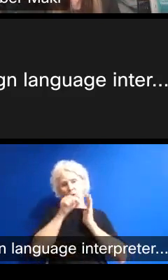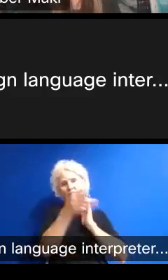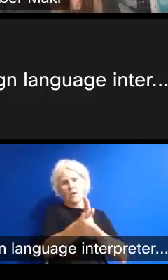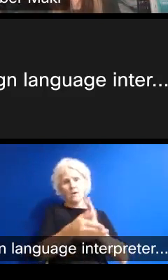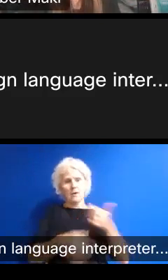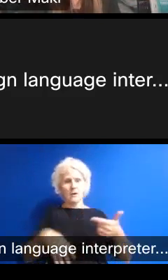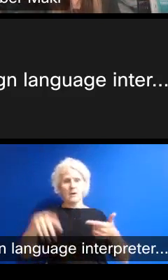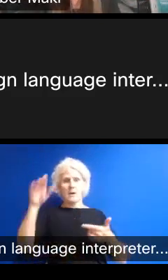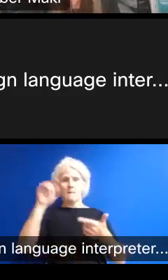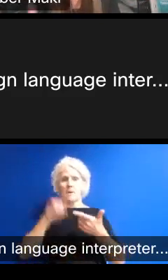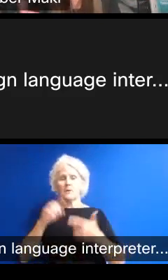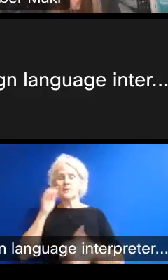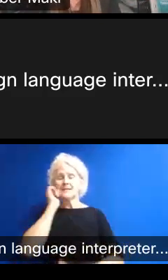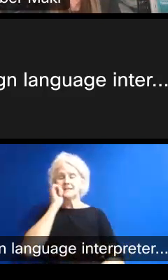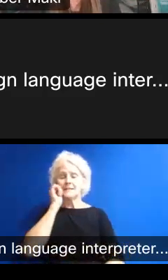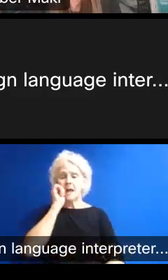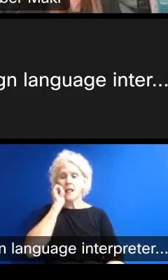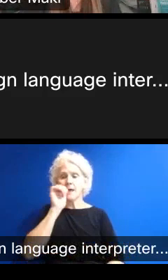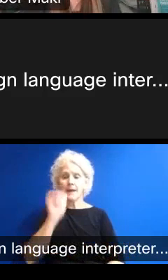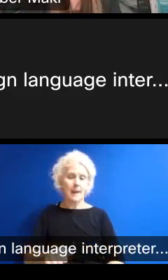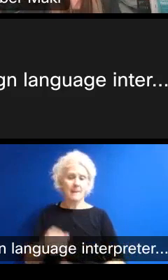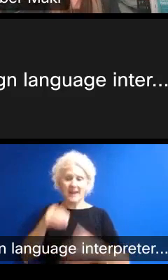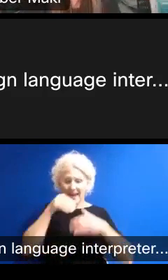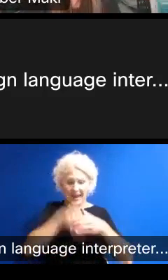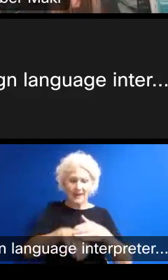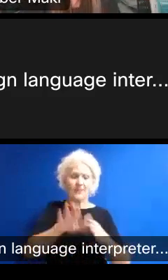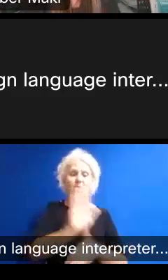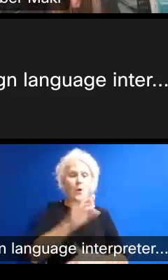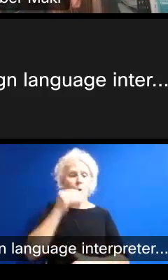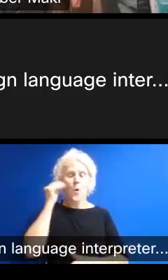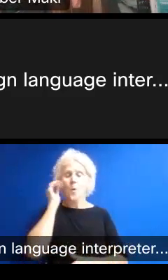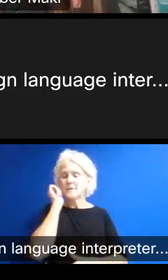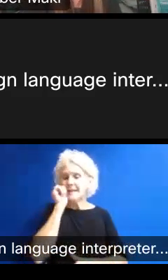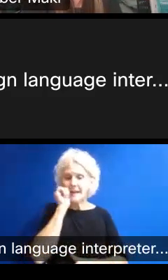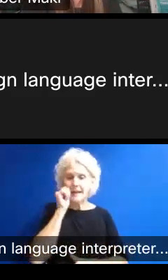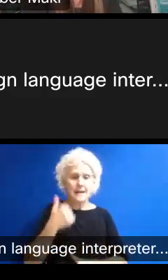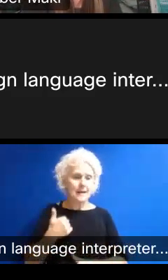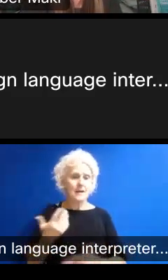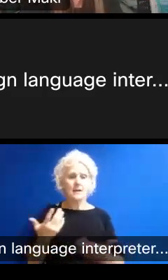Crisis respite can be provided in home daily, which means it's provided in the family home